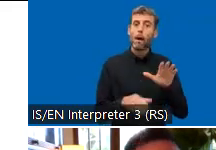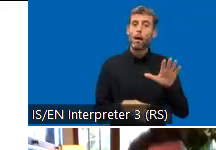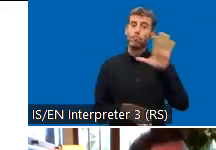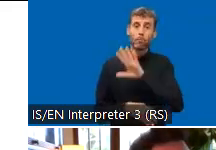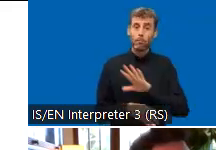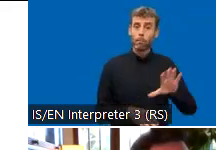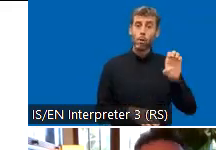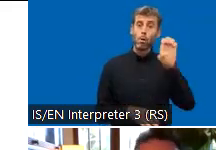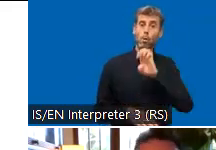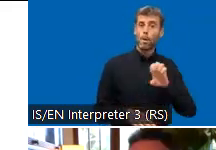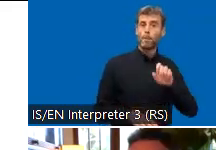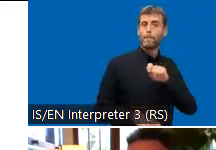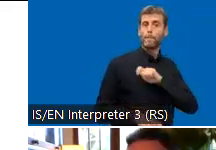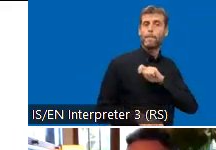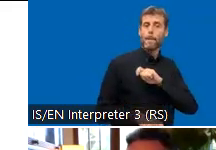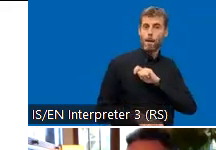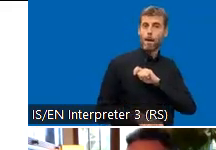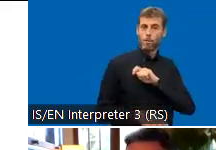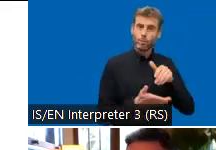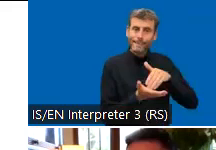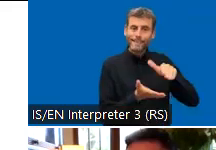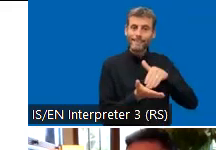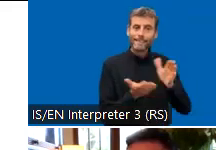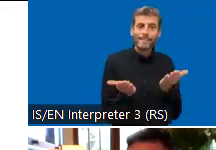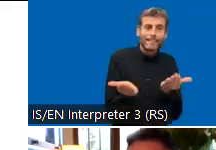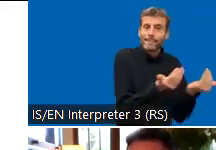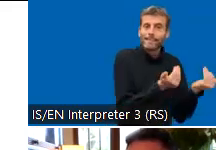have Alberto come online and introduce himself. And then we will move forward.